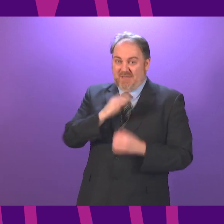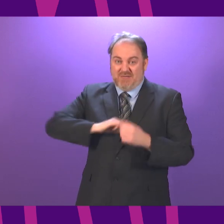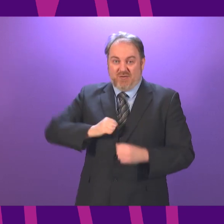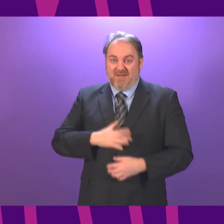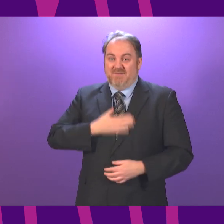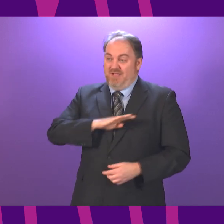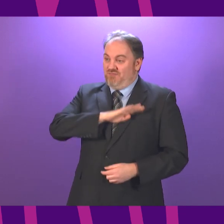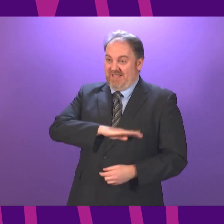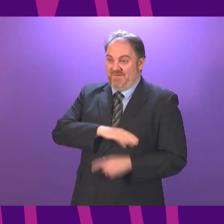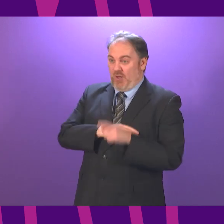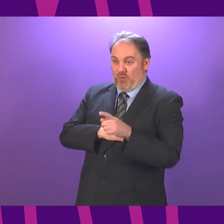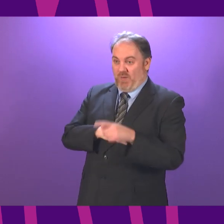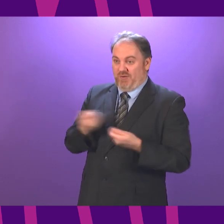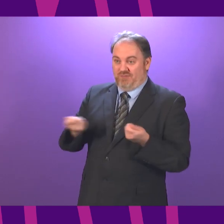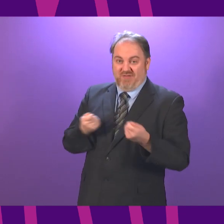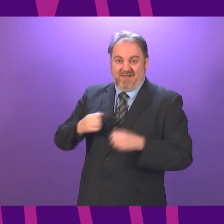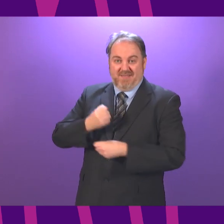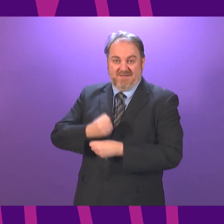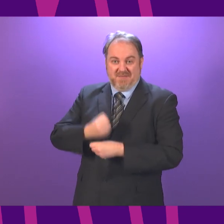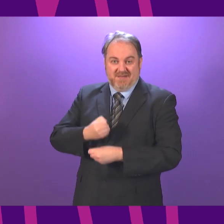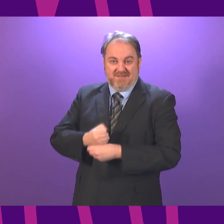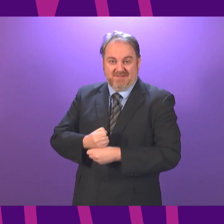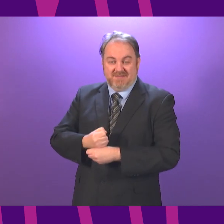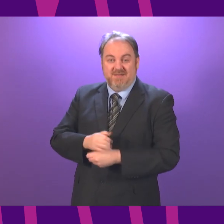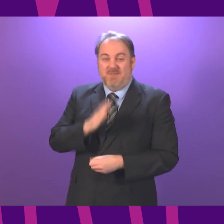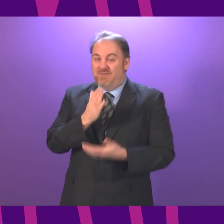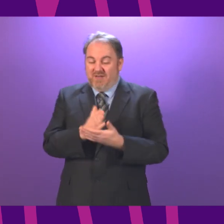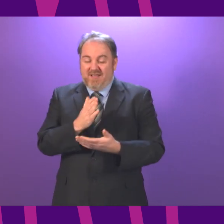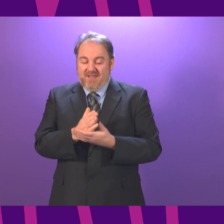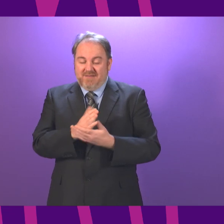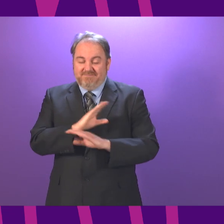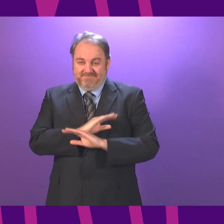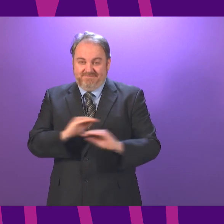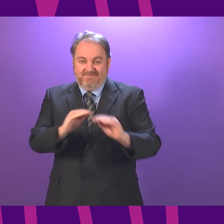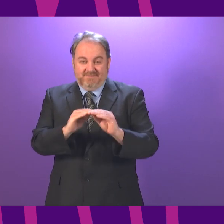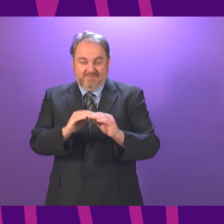In case Ruth Davidson is not aware of one of the things that has changed—it is on the front